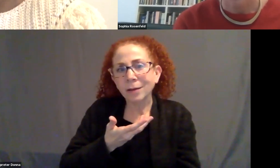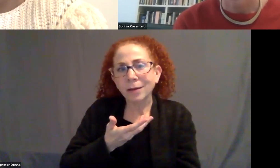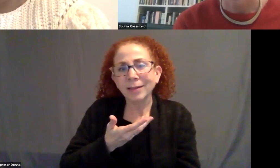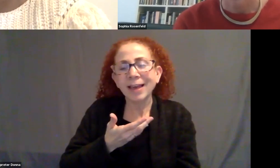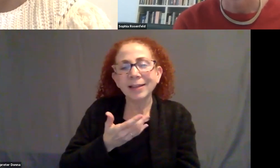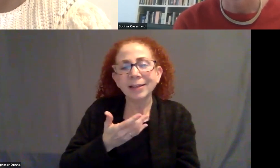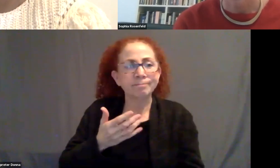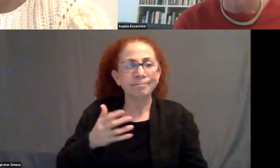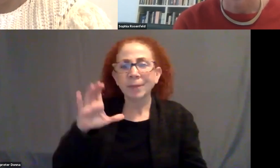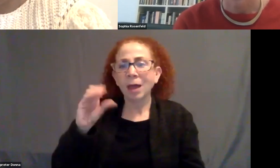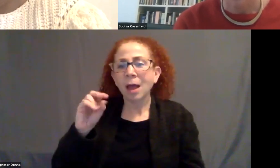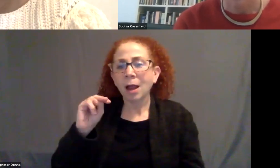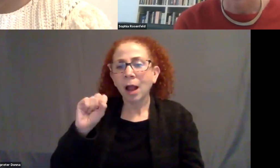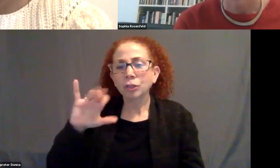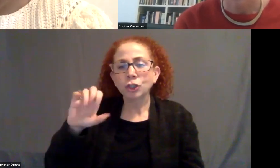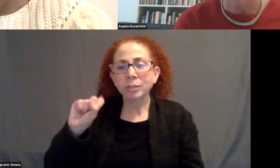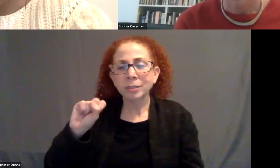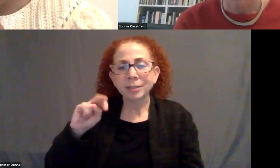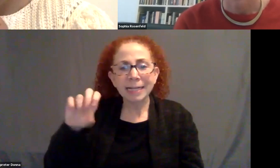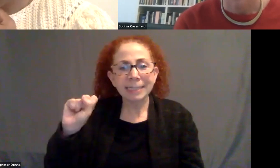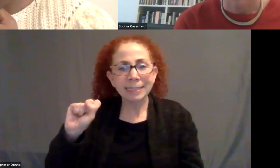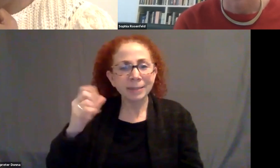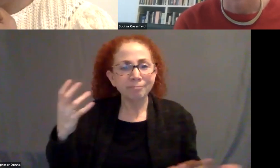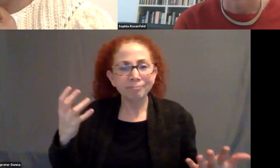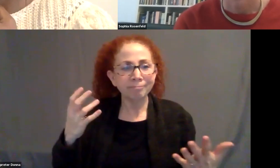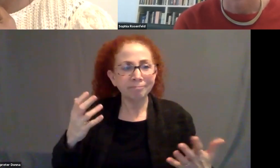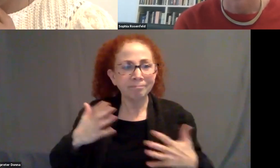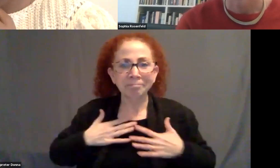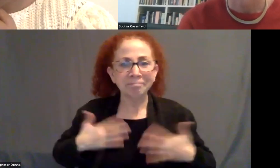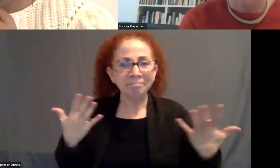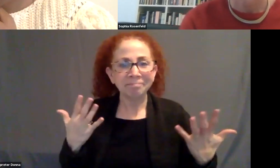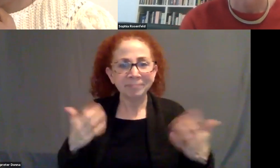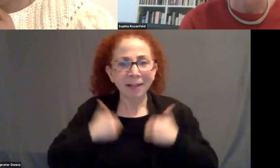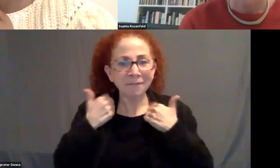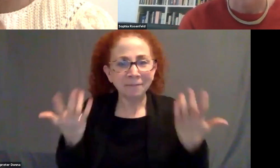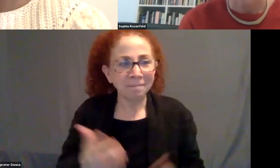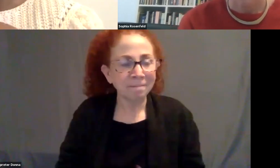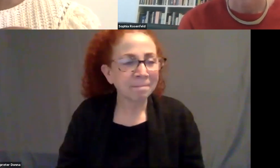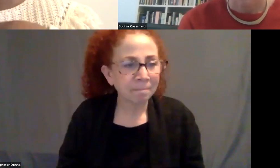than something that can be--